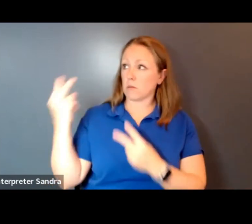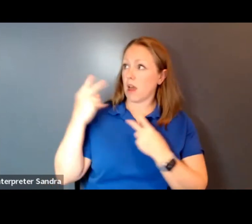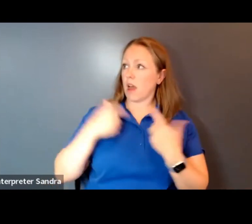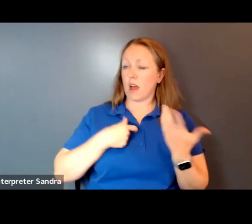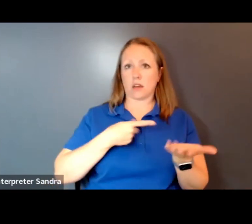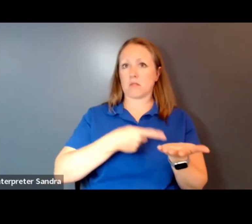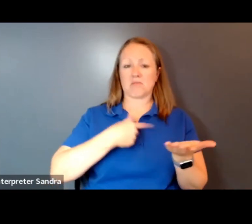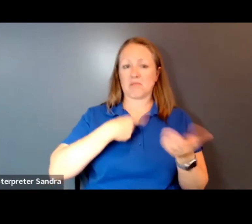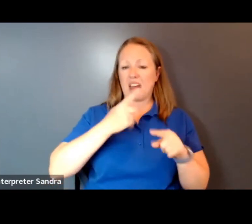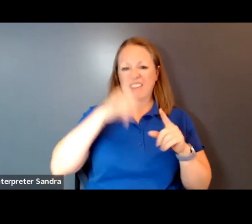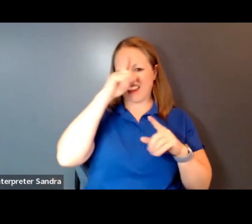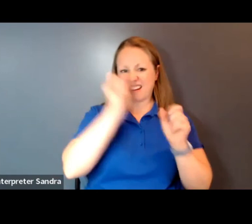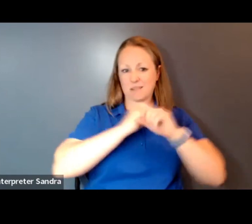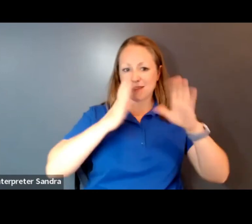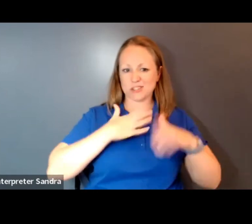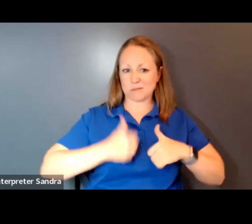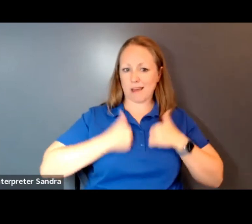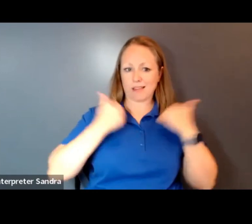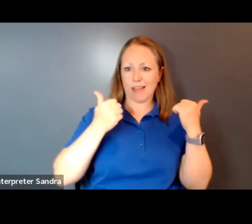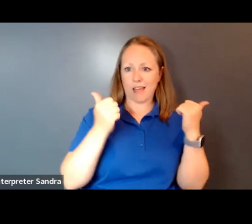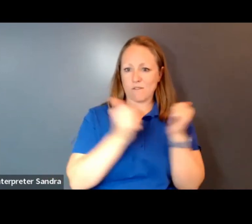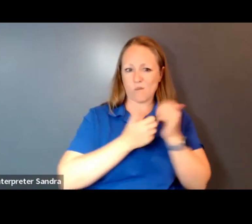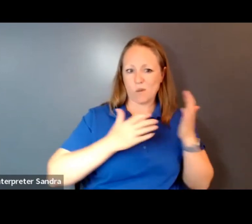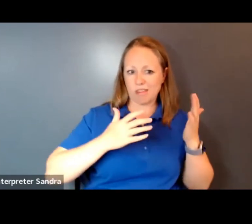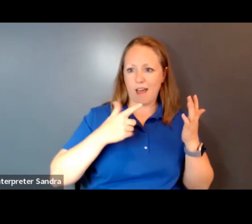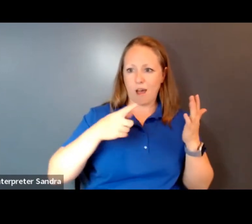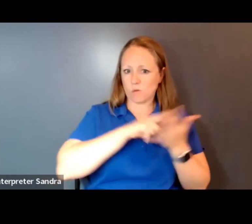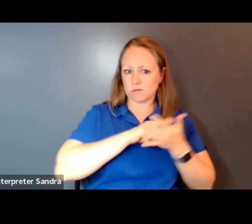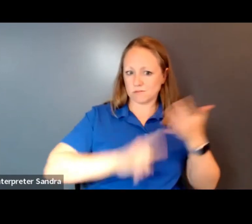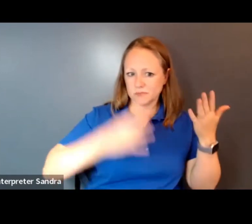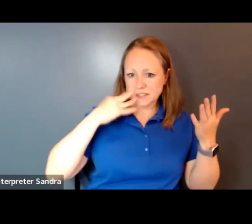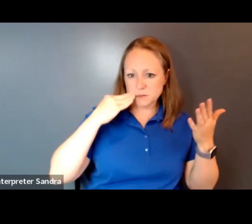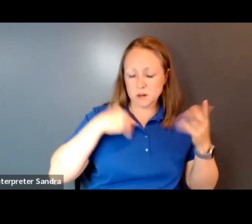happened, because I have such a wonderful life now. But when I think back it, it was quite a